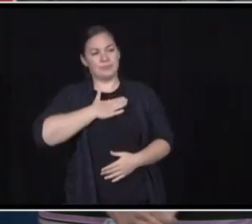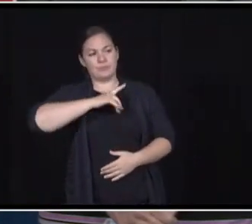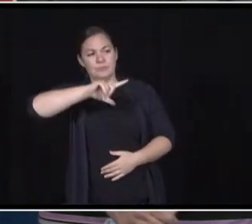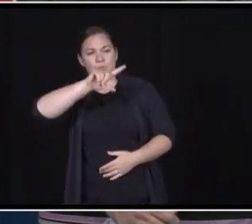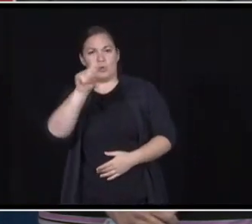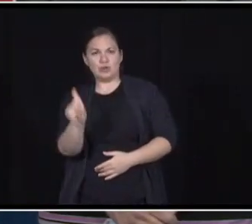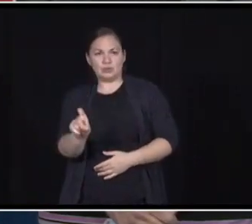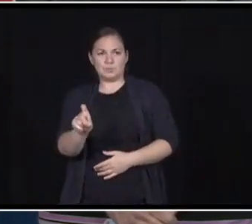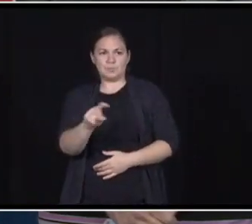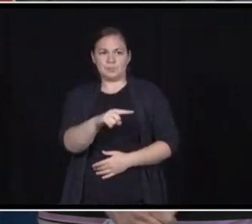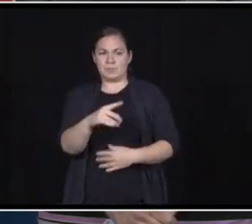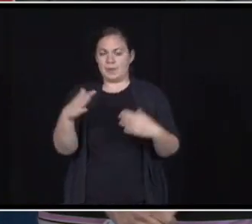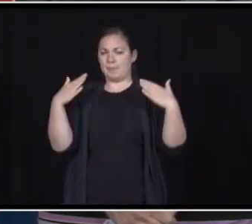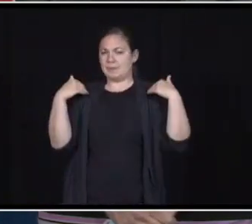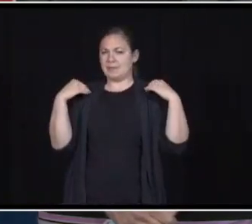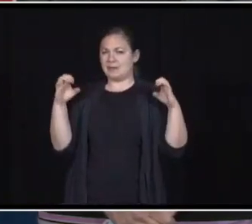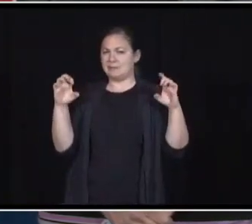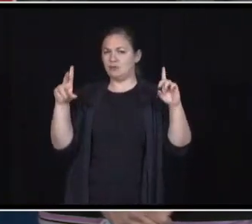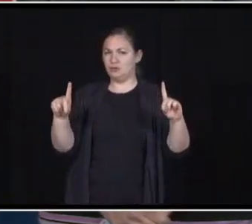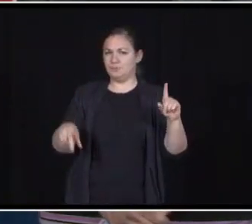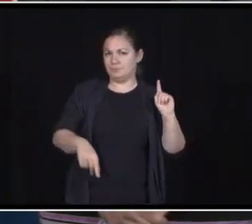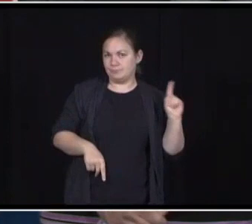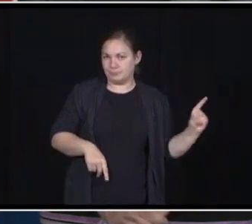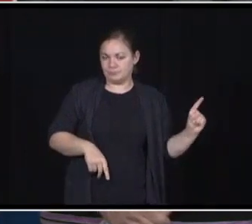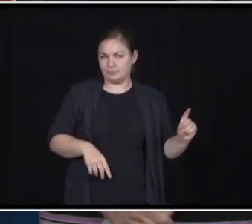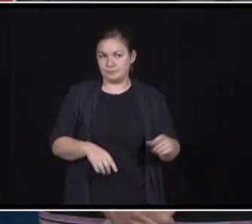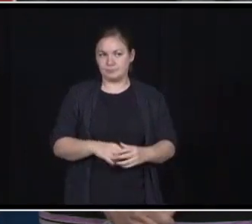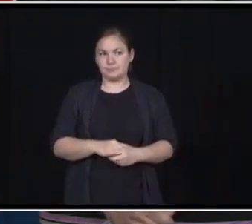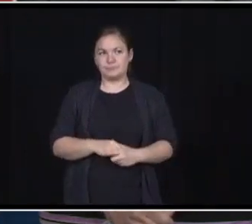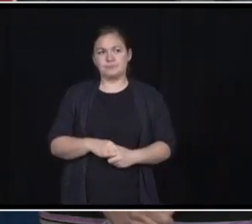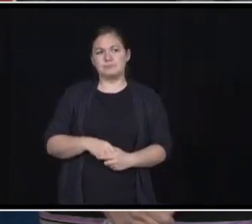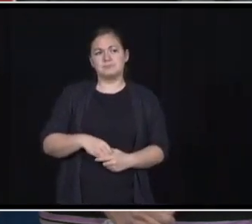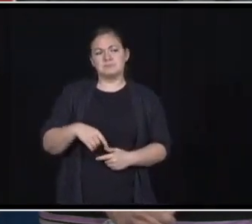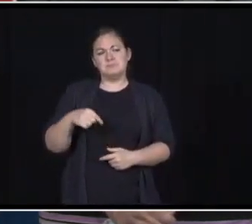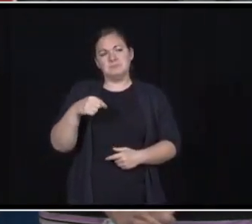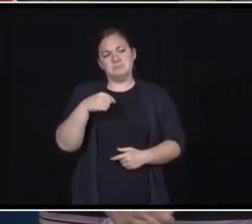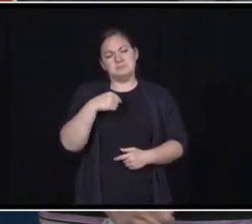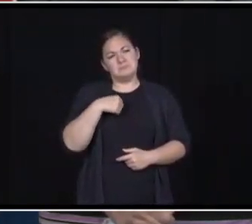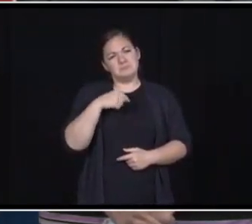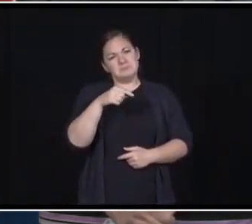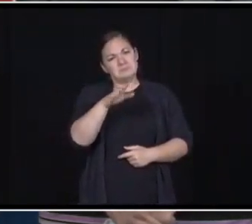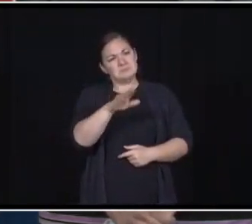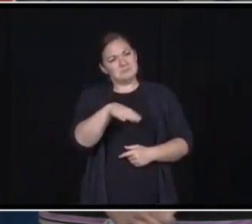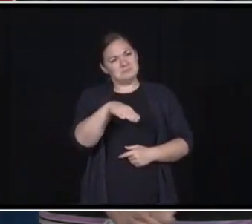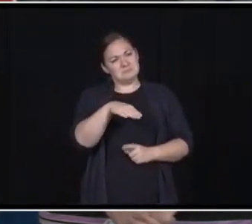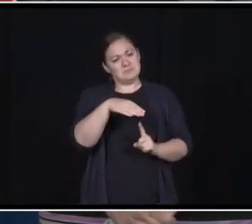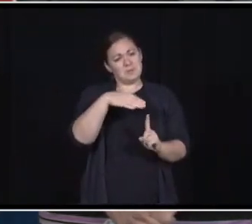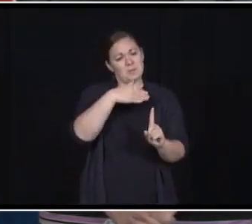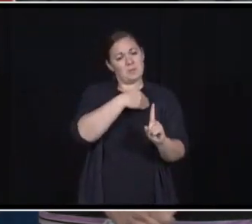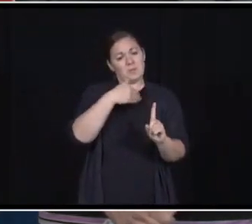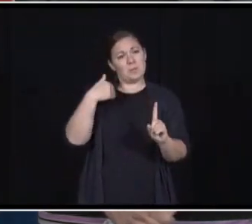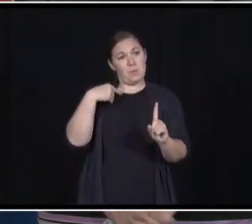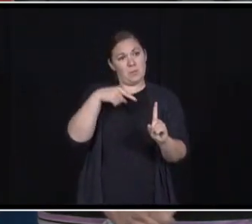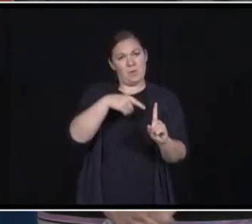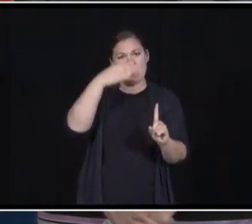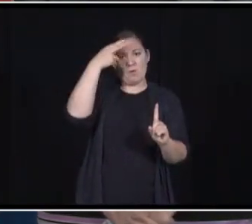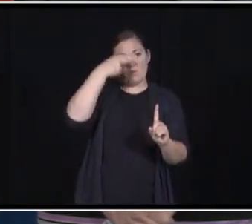First question comes from Chris from the Toronto Star. Hi, thank you. My question is for minister Lecce.